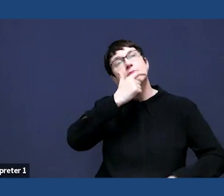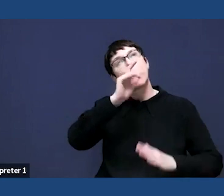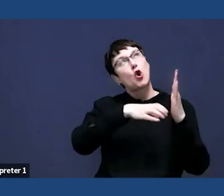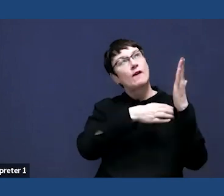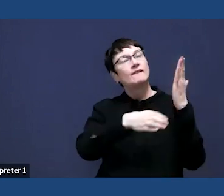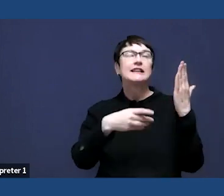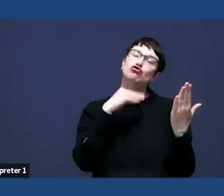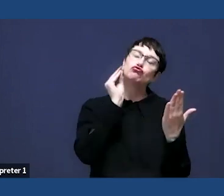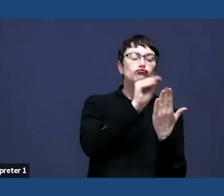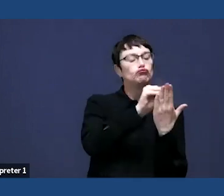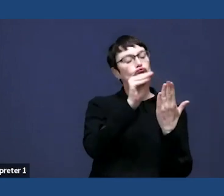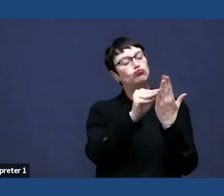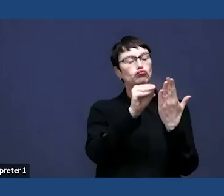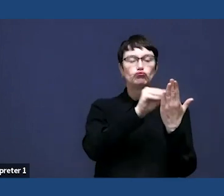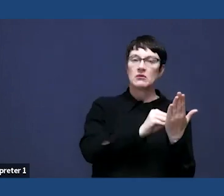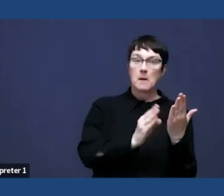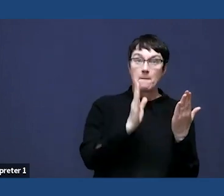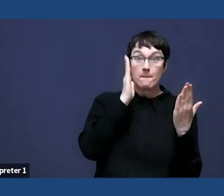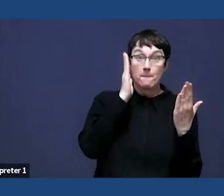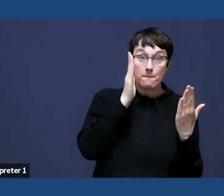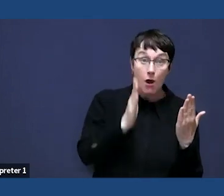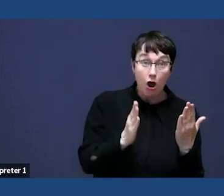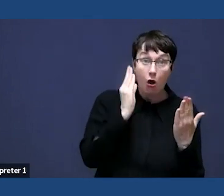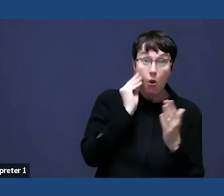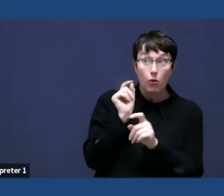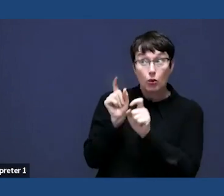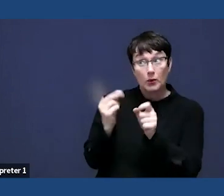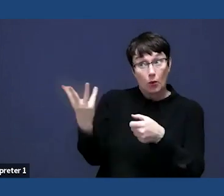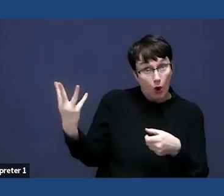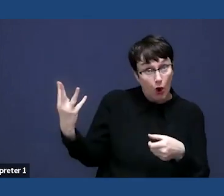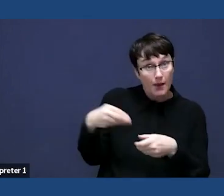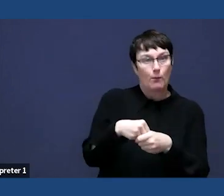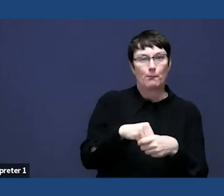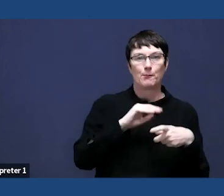and technology companies and others is crucial for it.